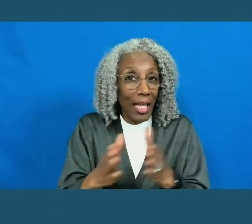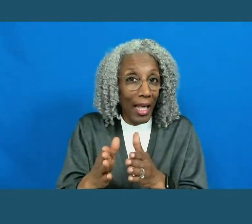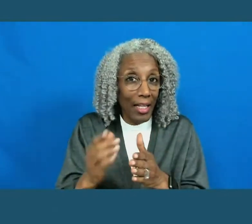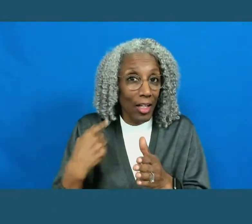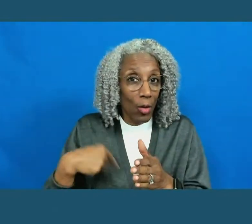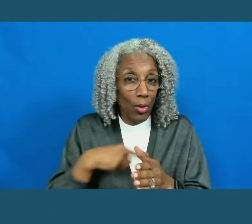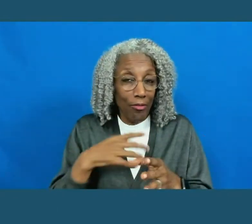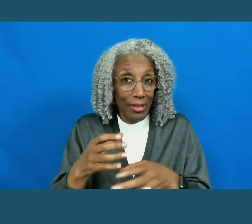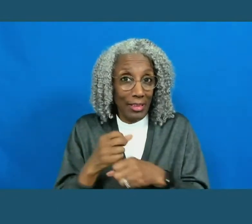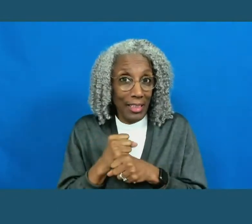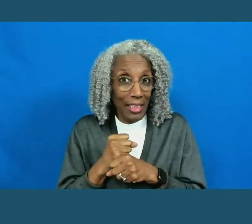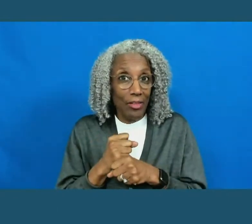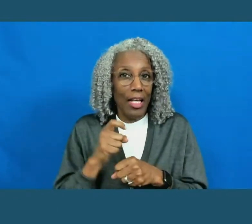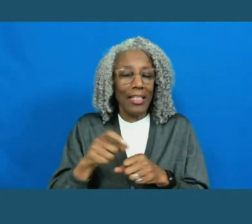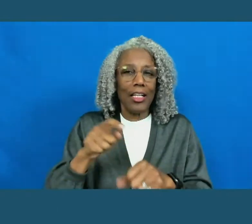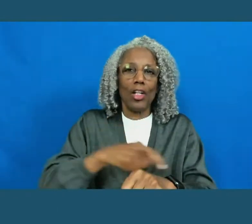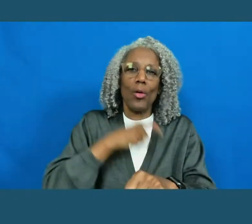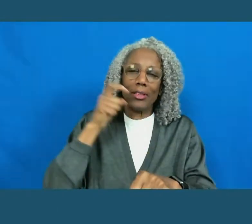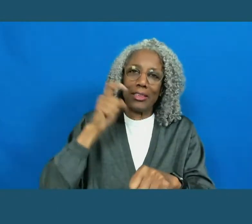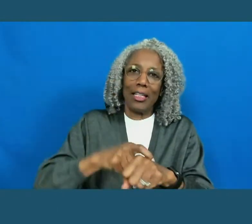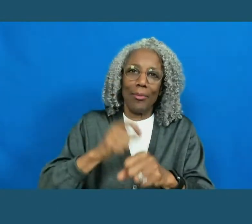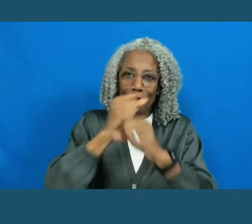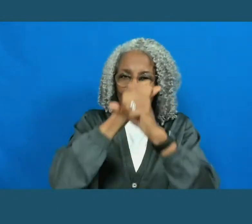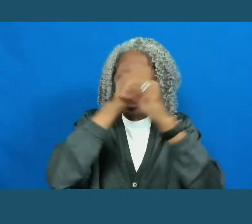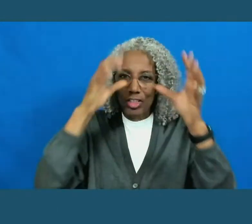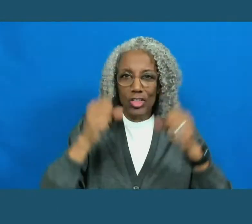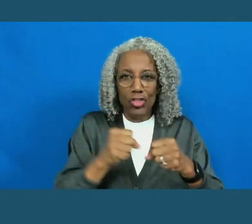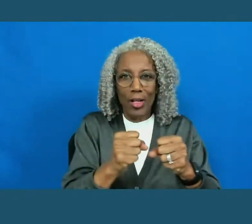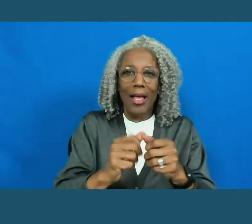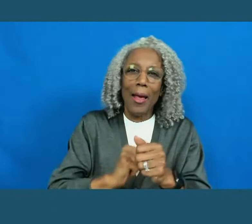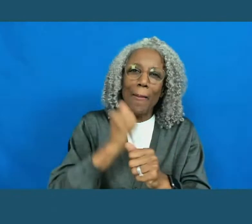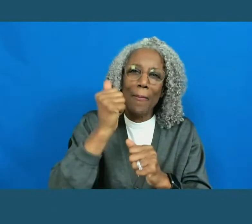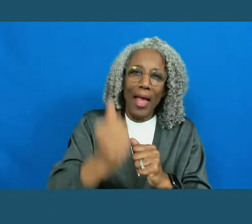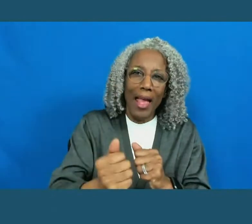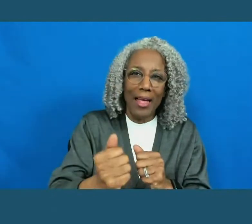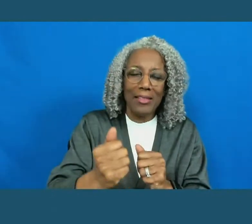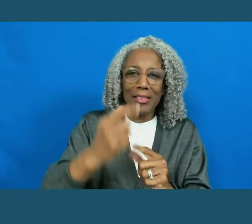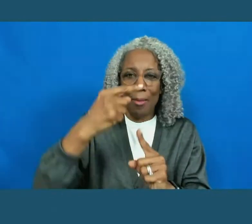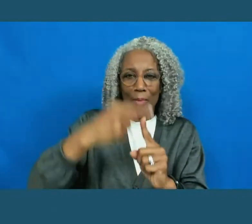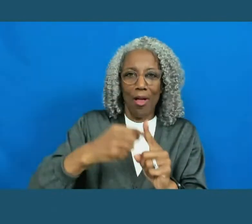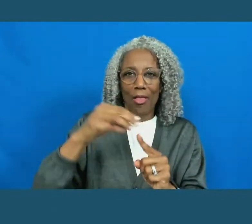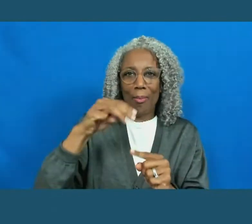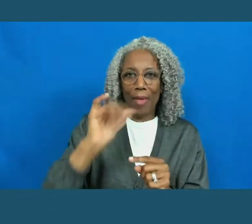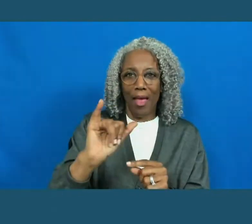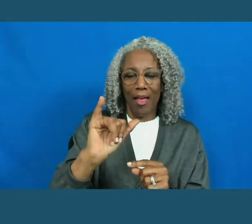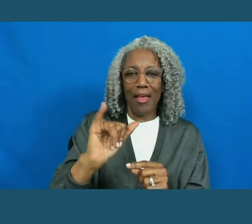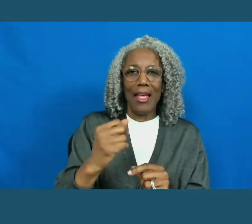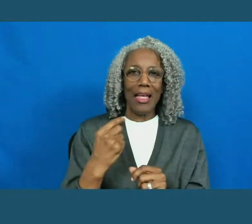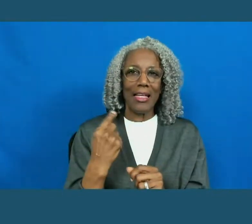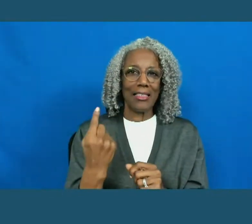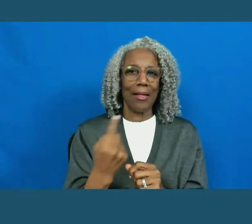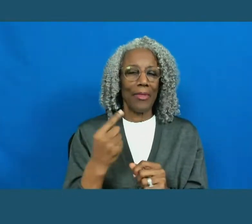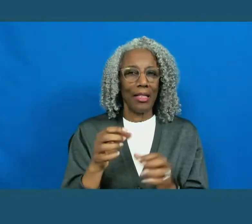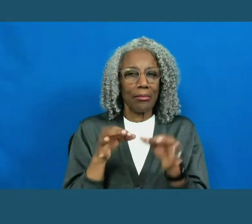strategic plan that we received. We need a long term vision and strategy that goes beyond the